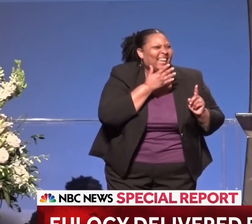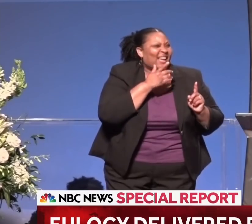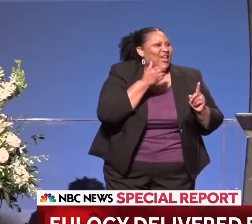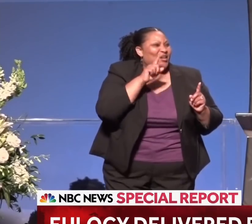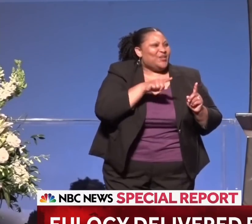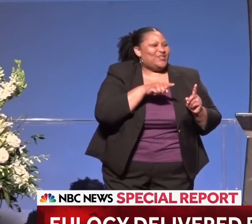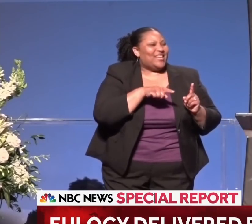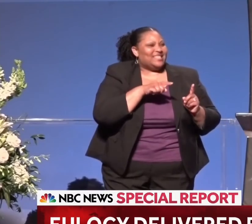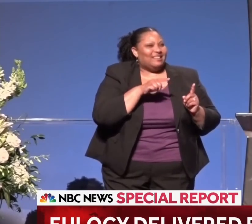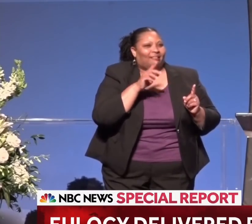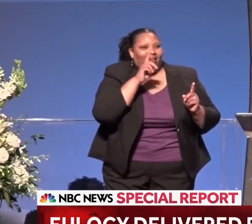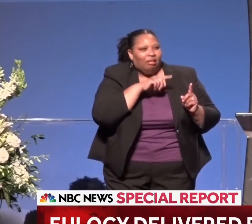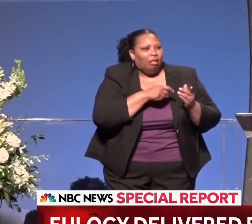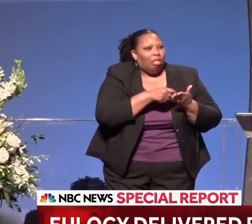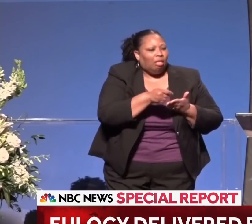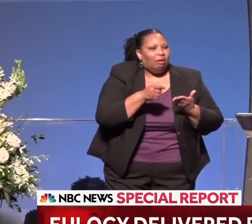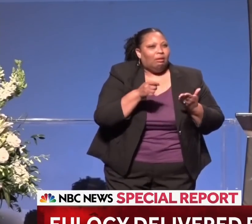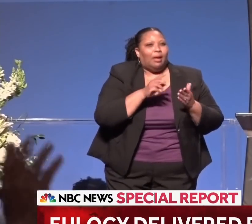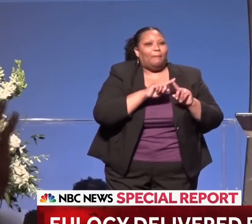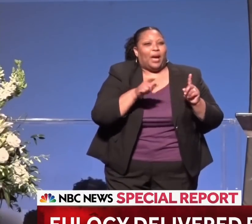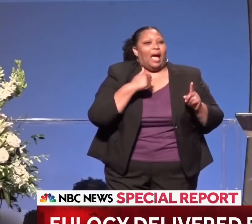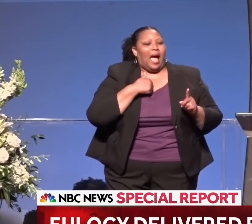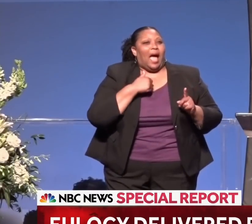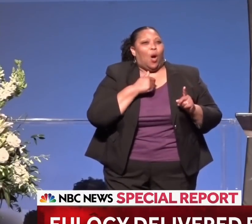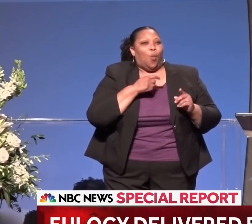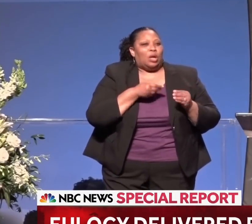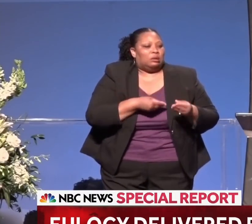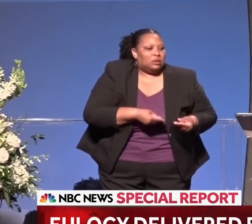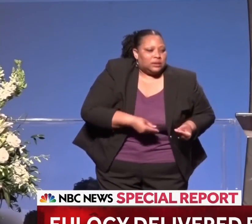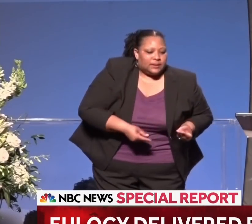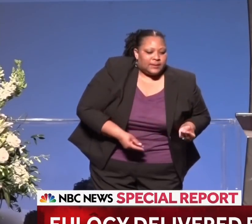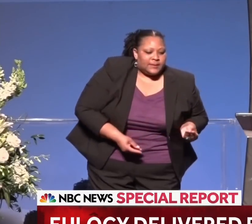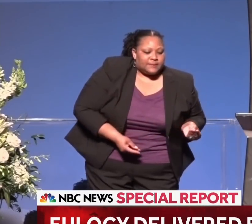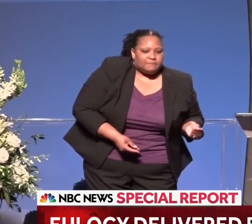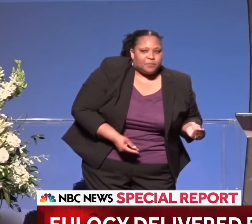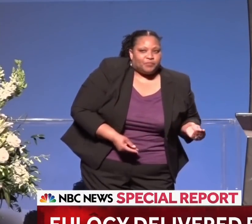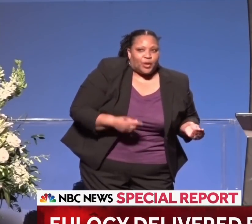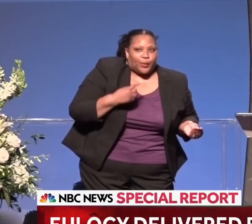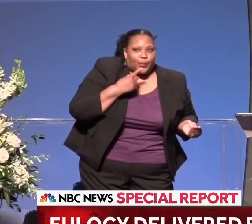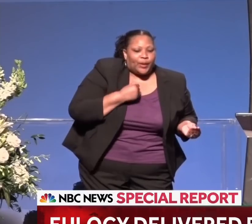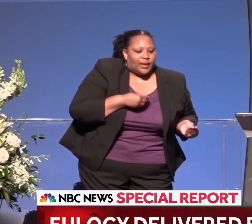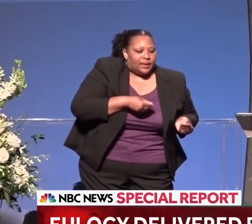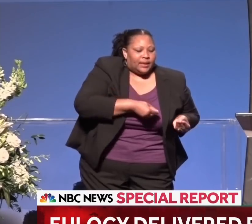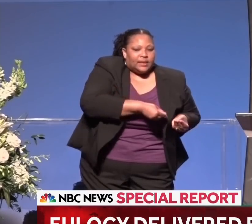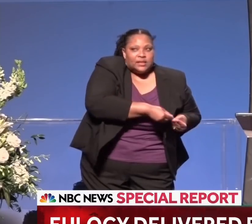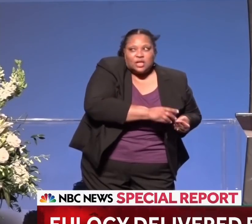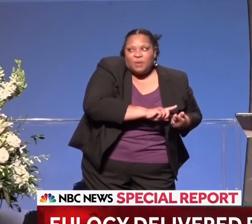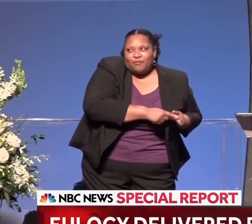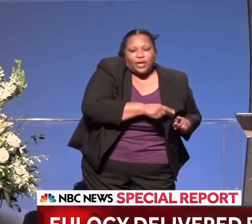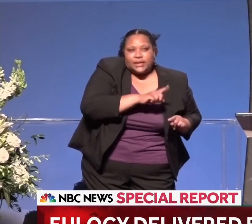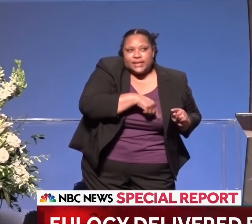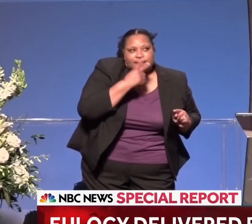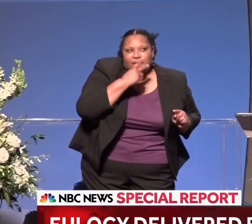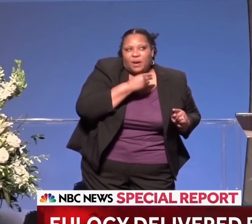YOU’VE BEEN ON FOOD STAMPS, ASK WHAT COLOR OF YOUR FOOD STAMPS?